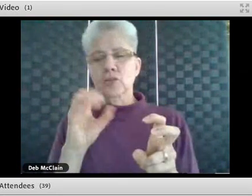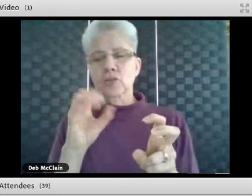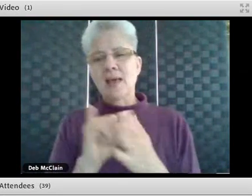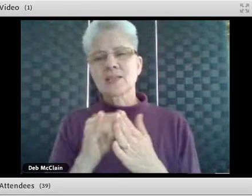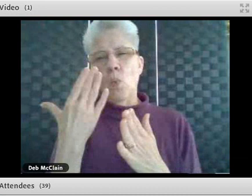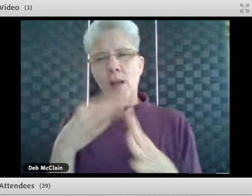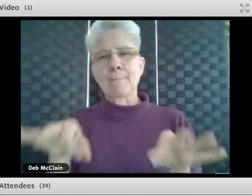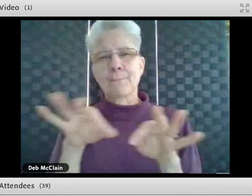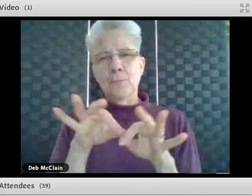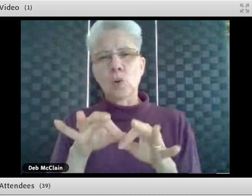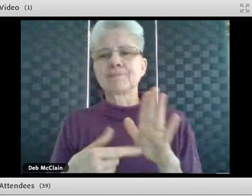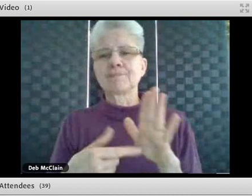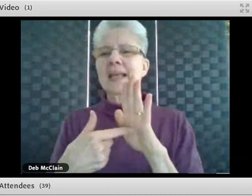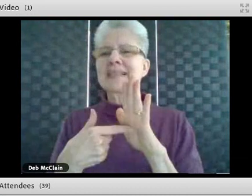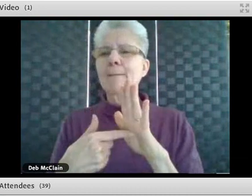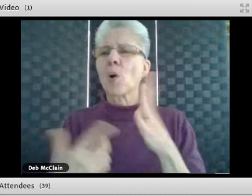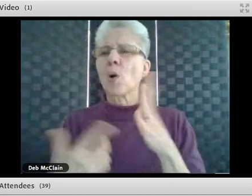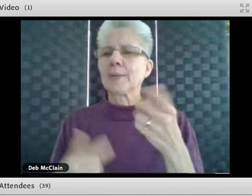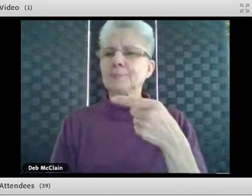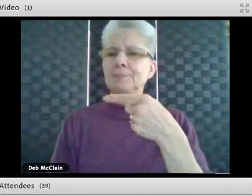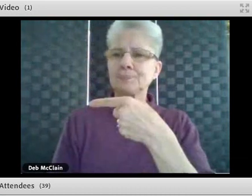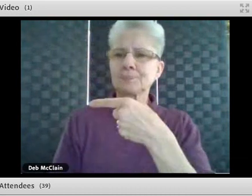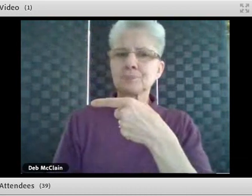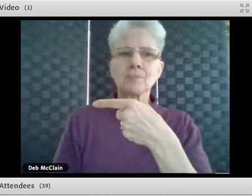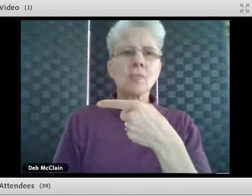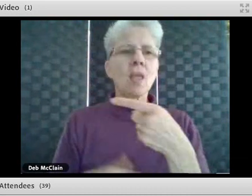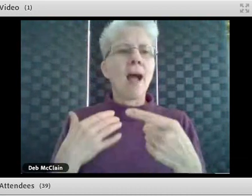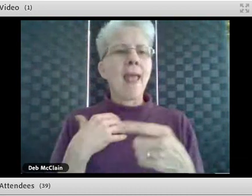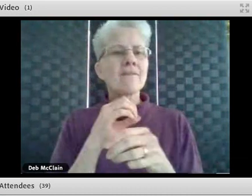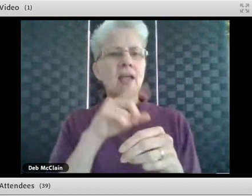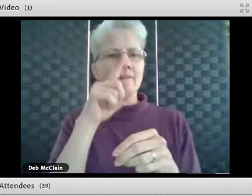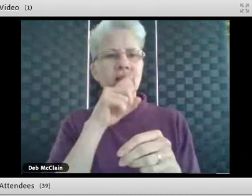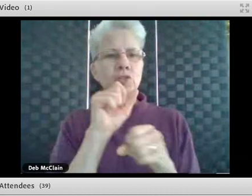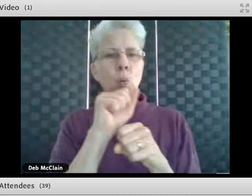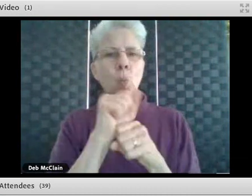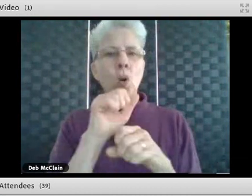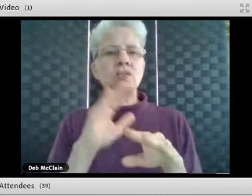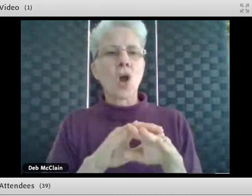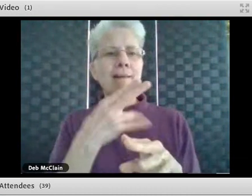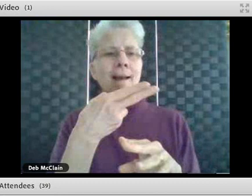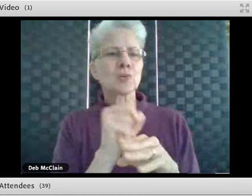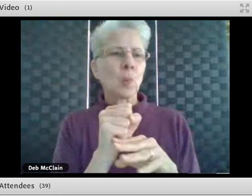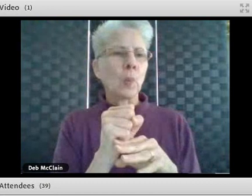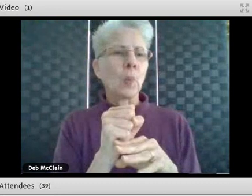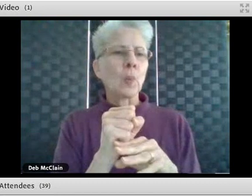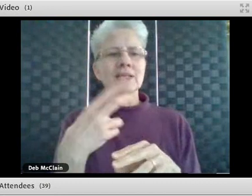So, just as an example, here at the top, I have nonfiction works on high schools and dogs,